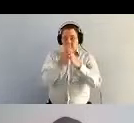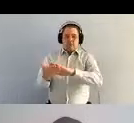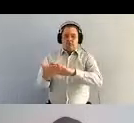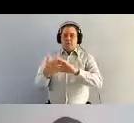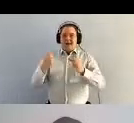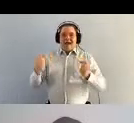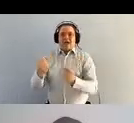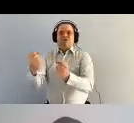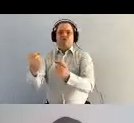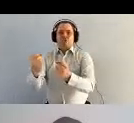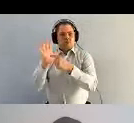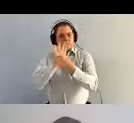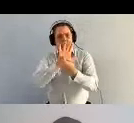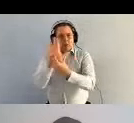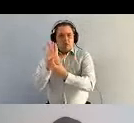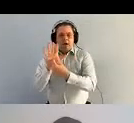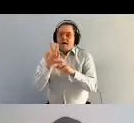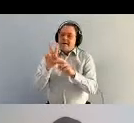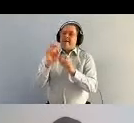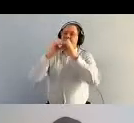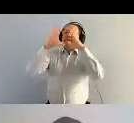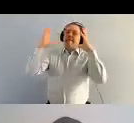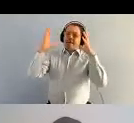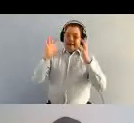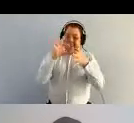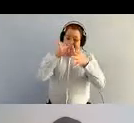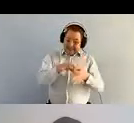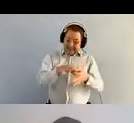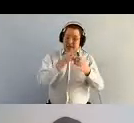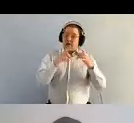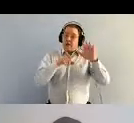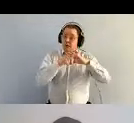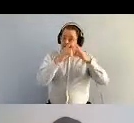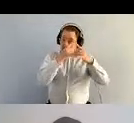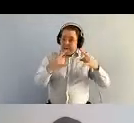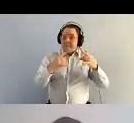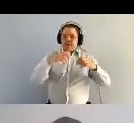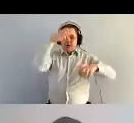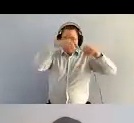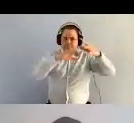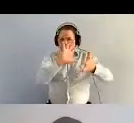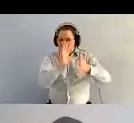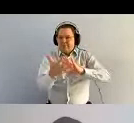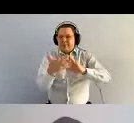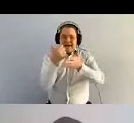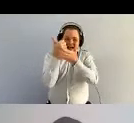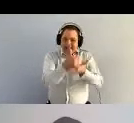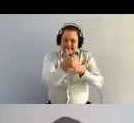is what different actors have actually done to implement these recommendations and to implement an inclusive response